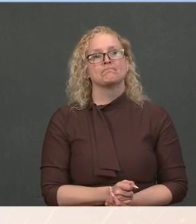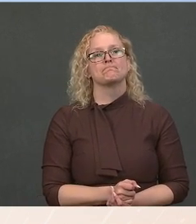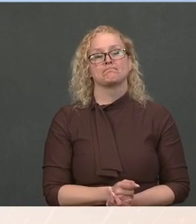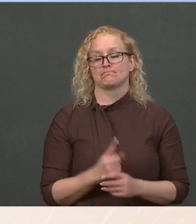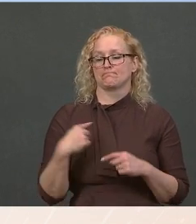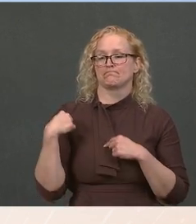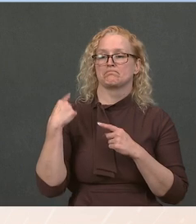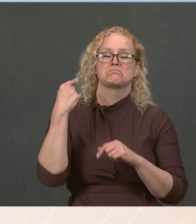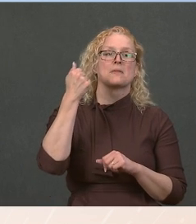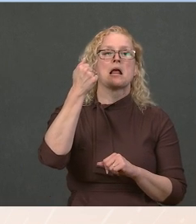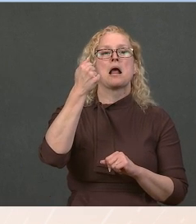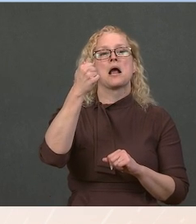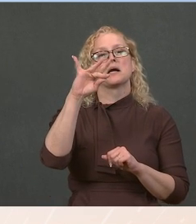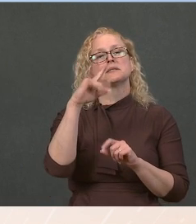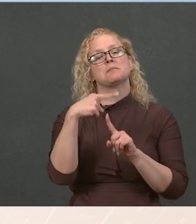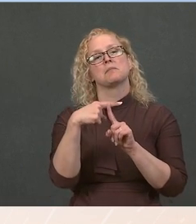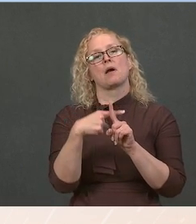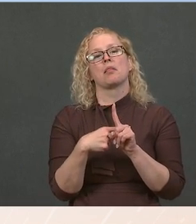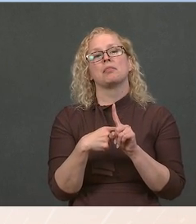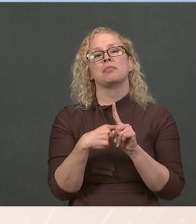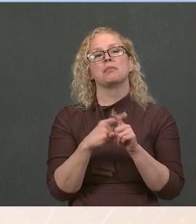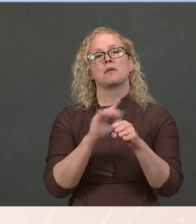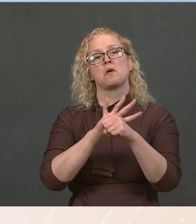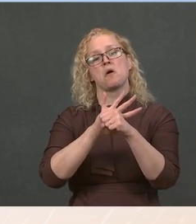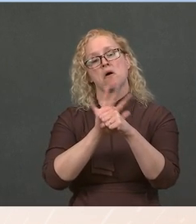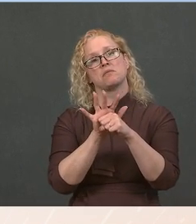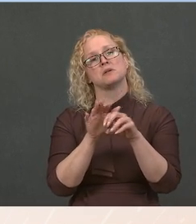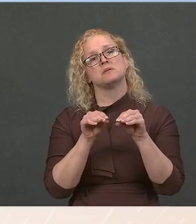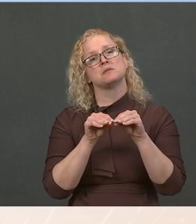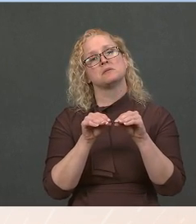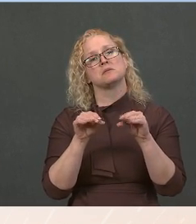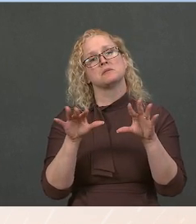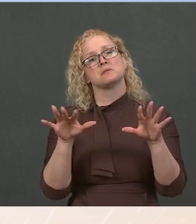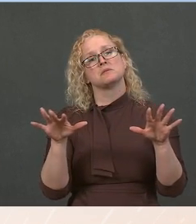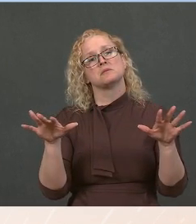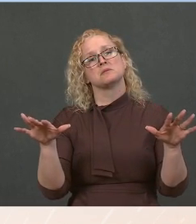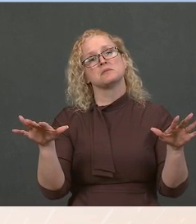we've -- we've lost more than 740,000 lives to COVID-19.